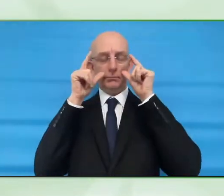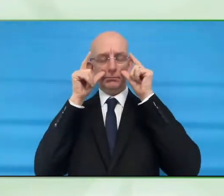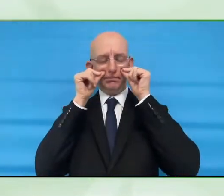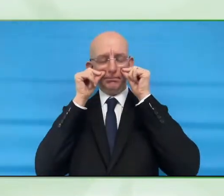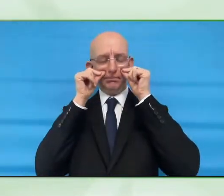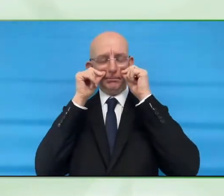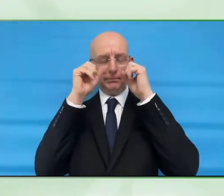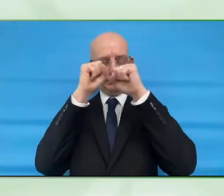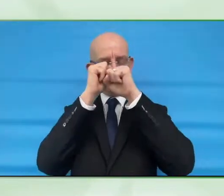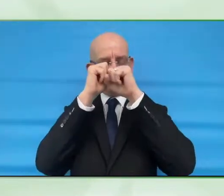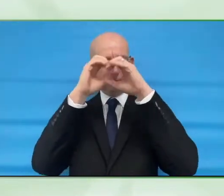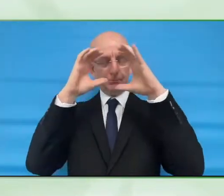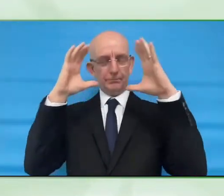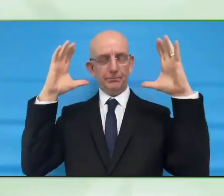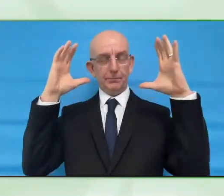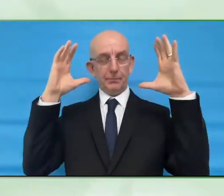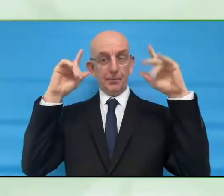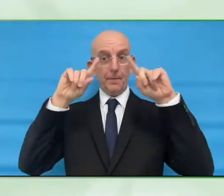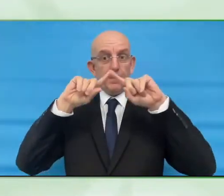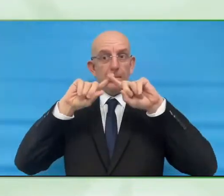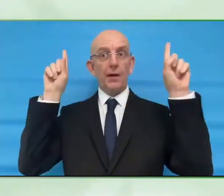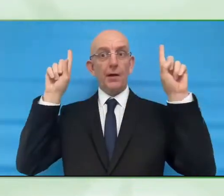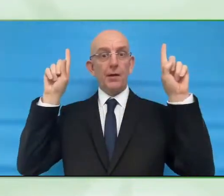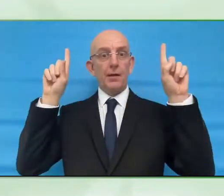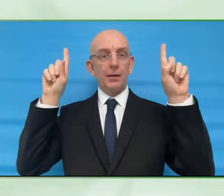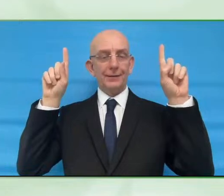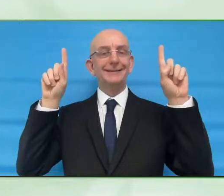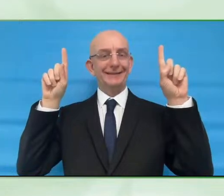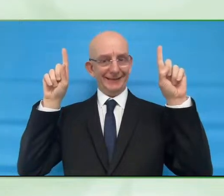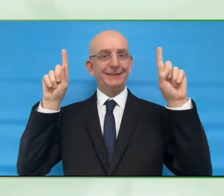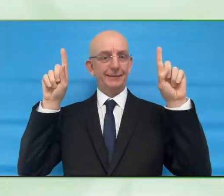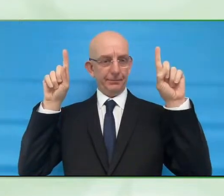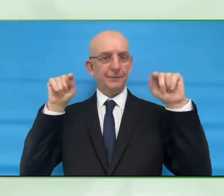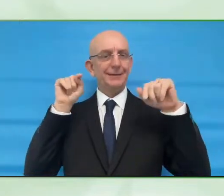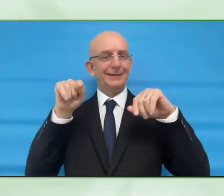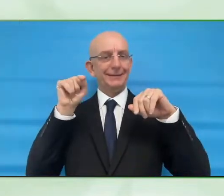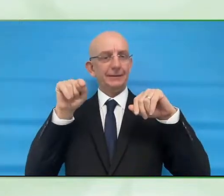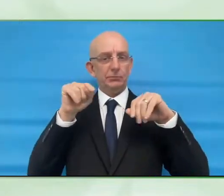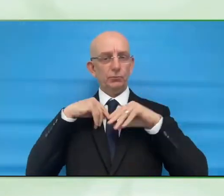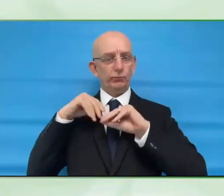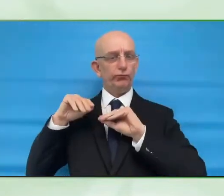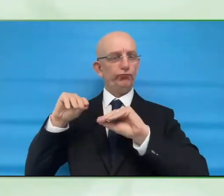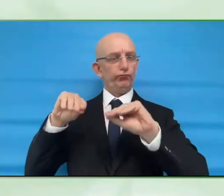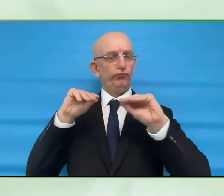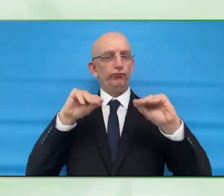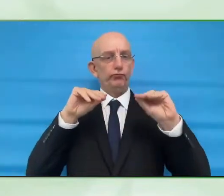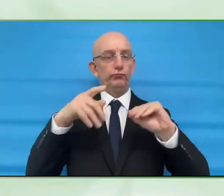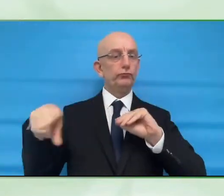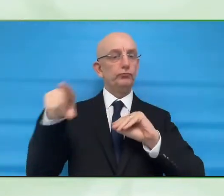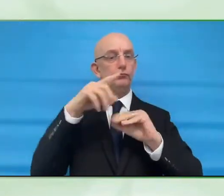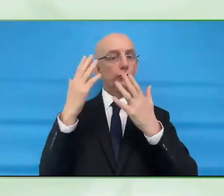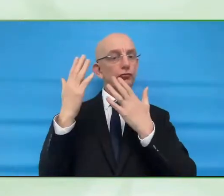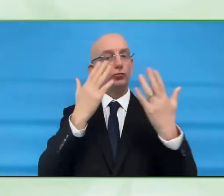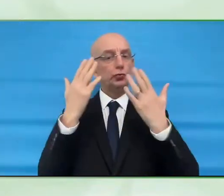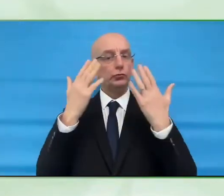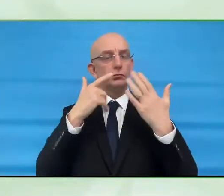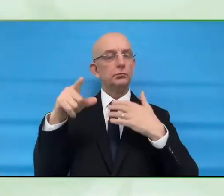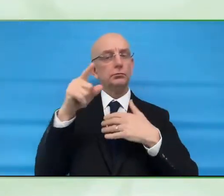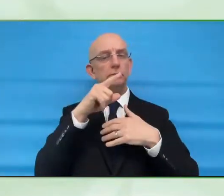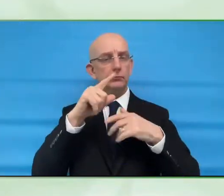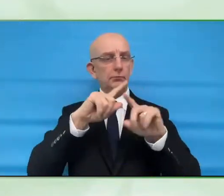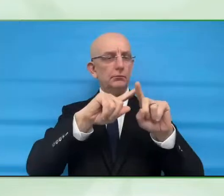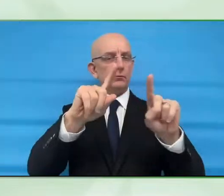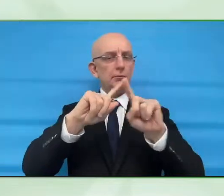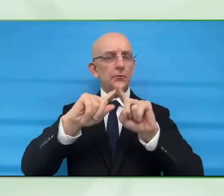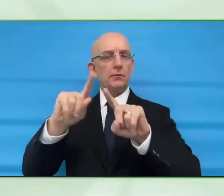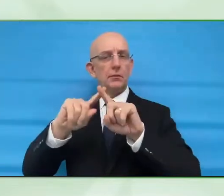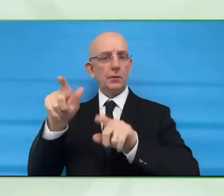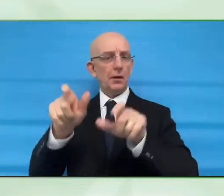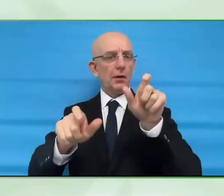that students learn better when they are actively engaged through,, touch, acting things out.